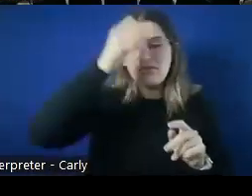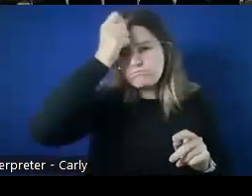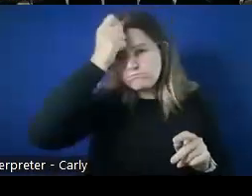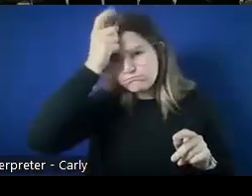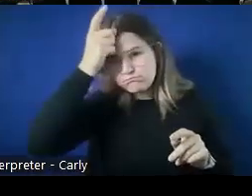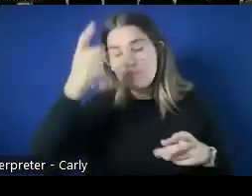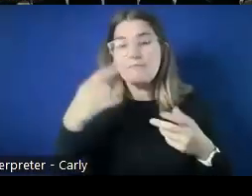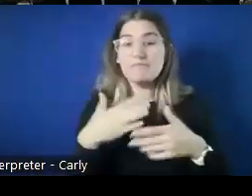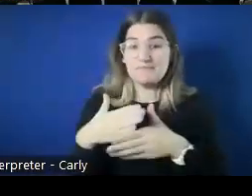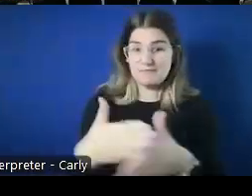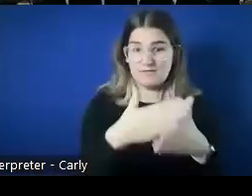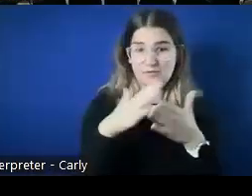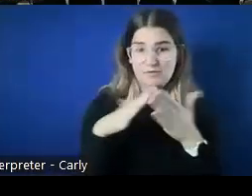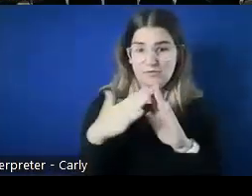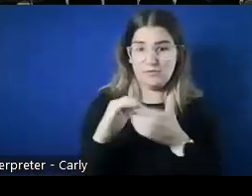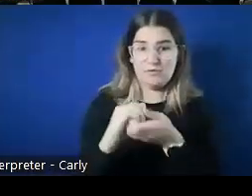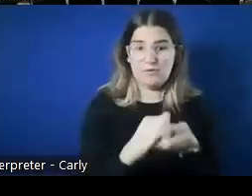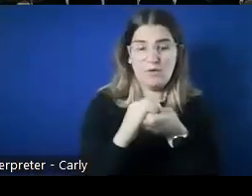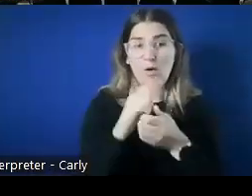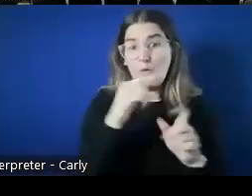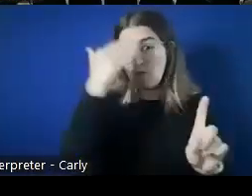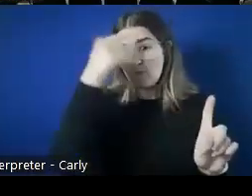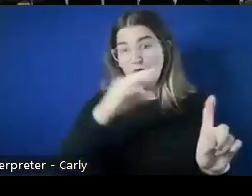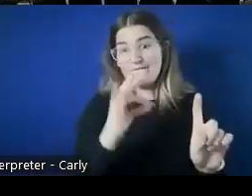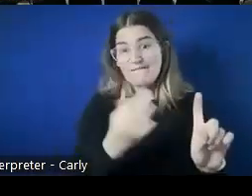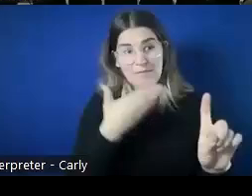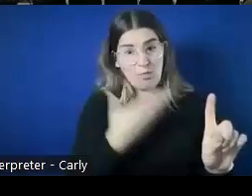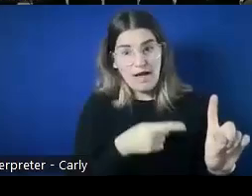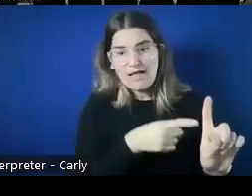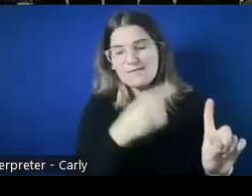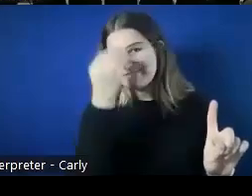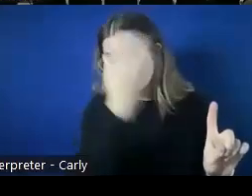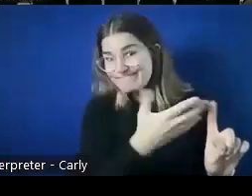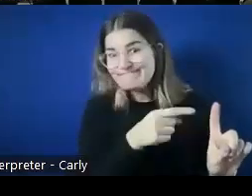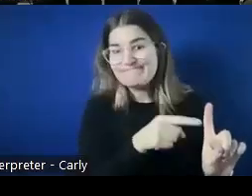of our Community Partners who really know those families well is reminding them to call our crisis